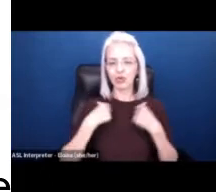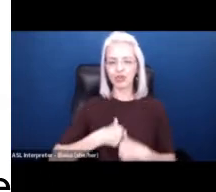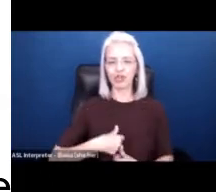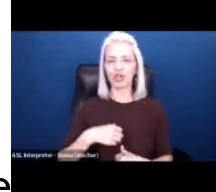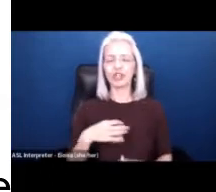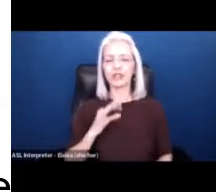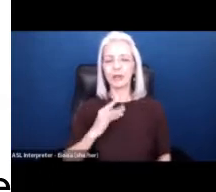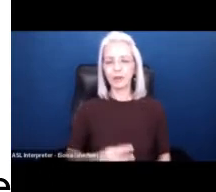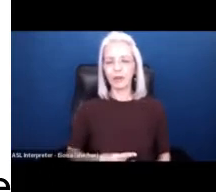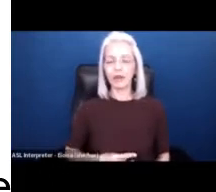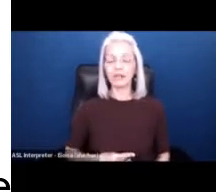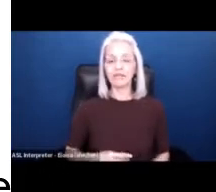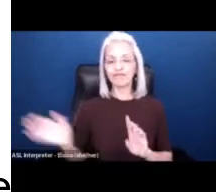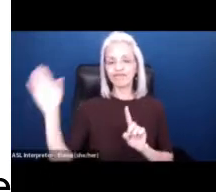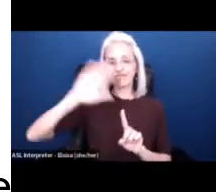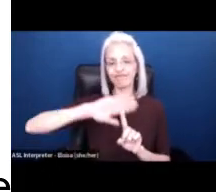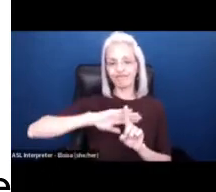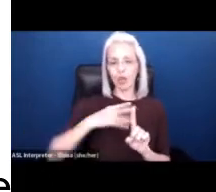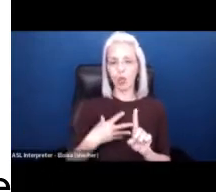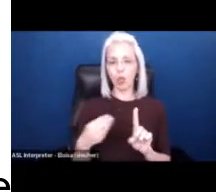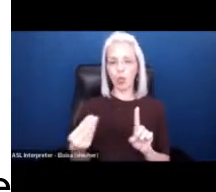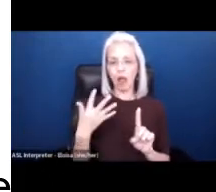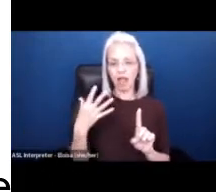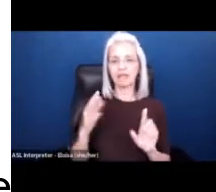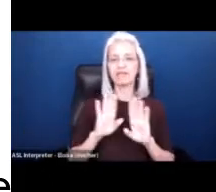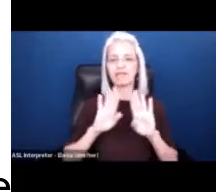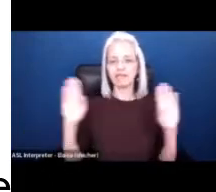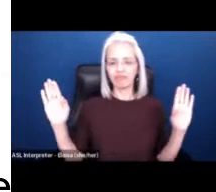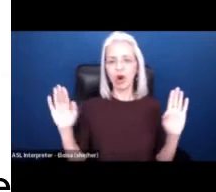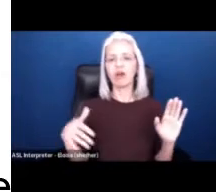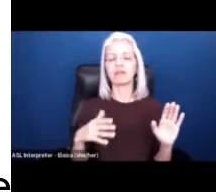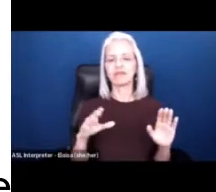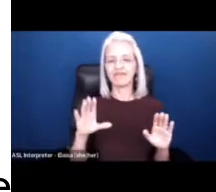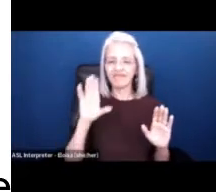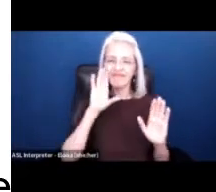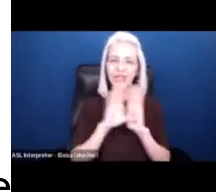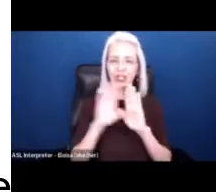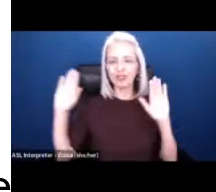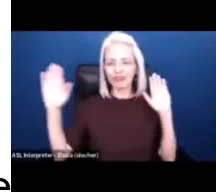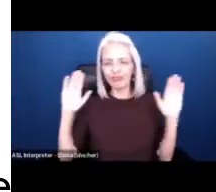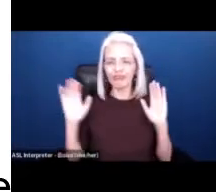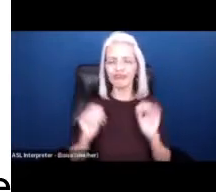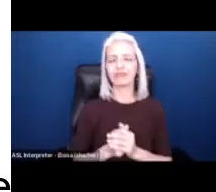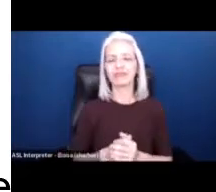with some framed landscape pictures on them. The you heard